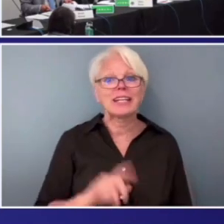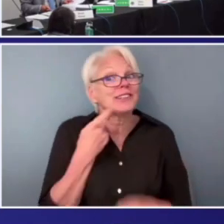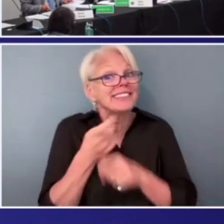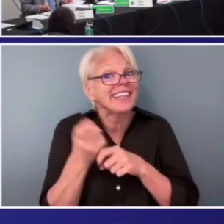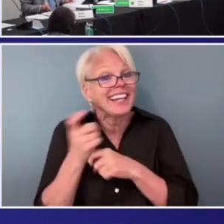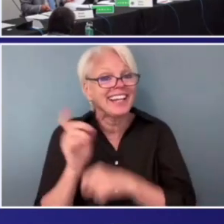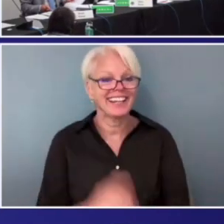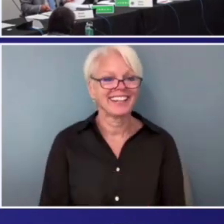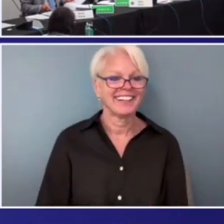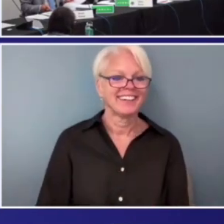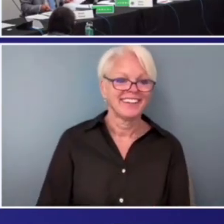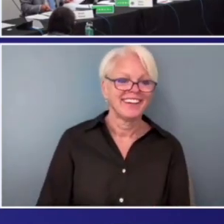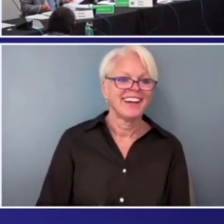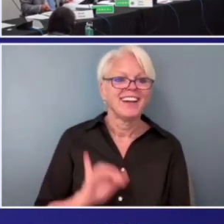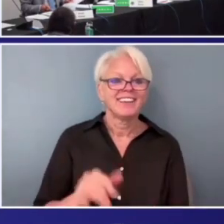This is what happens when one doesn't get a break.